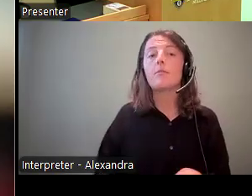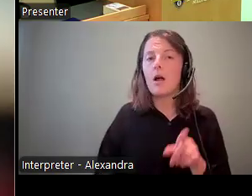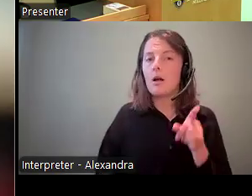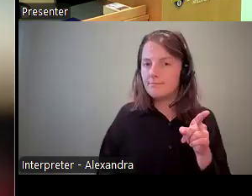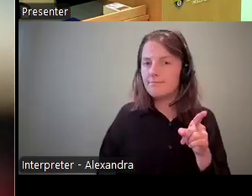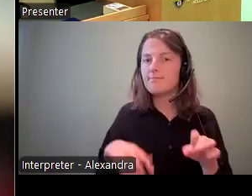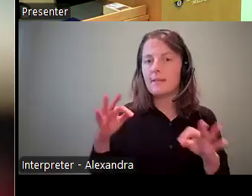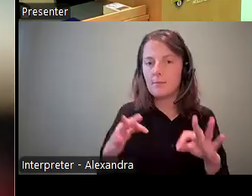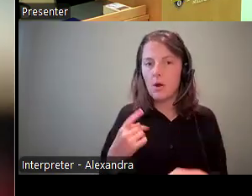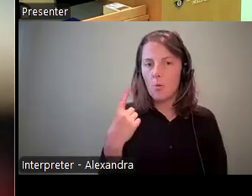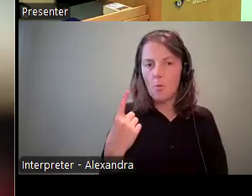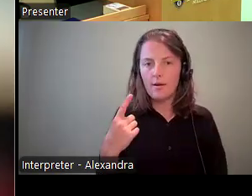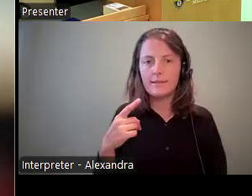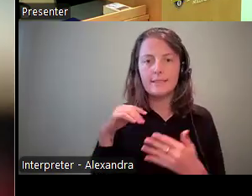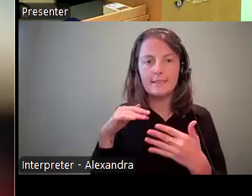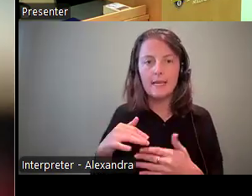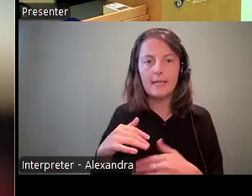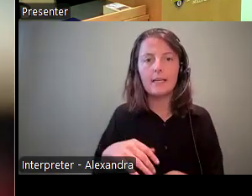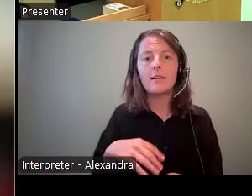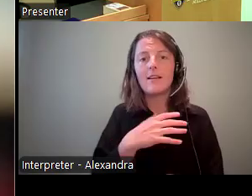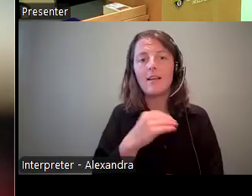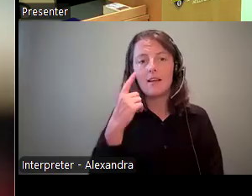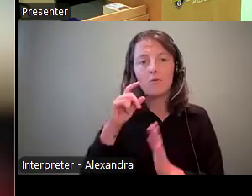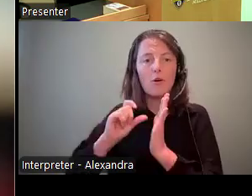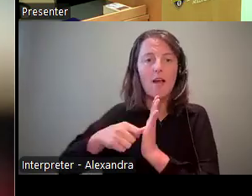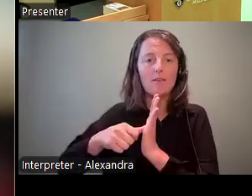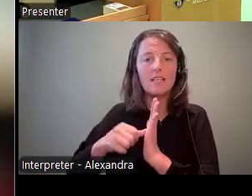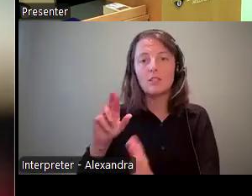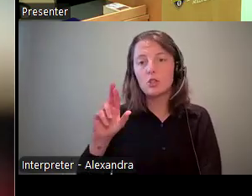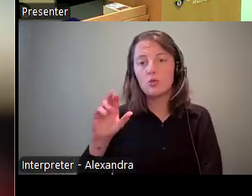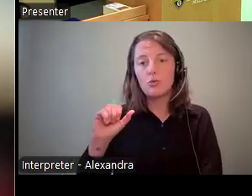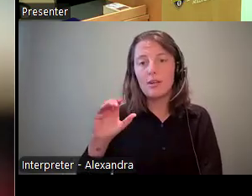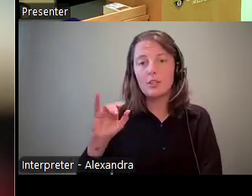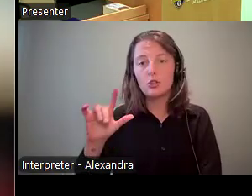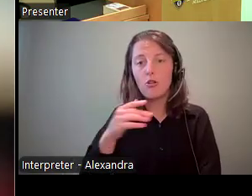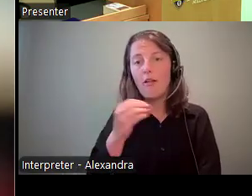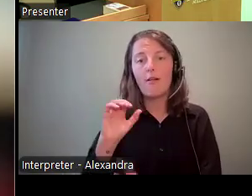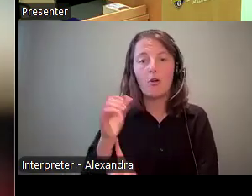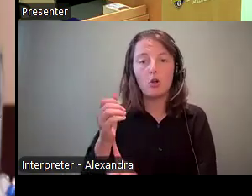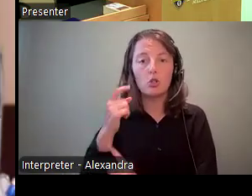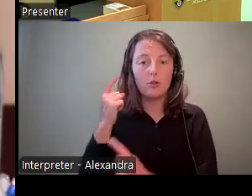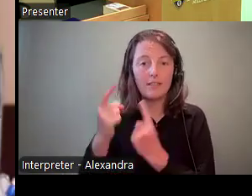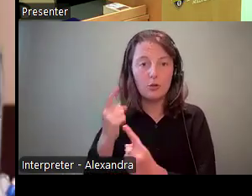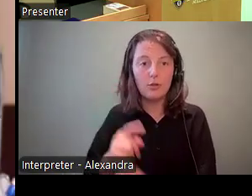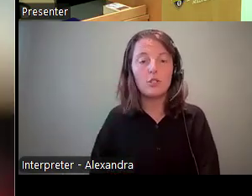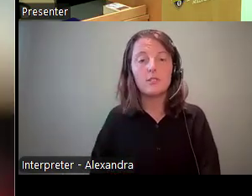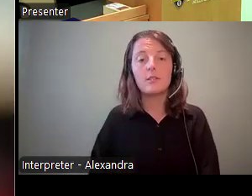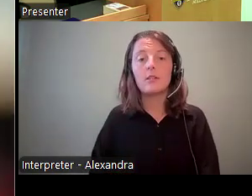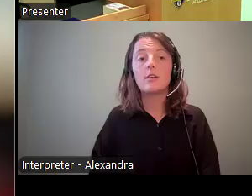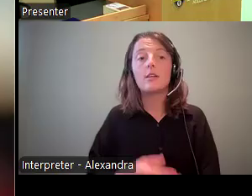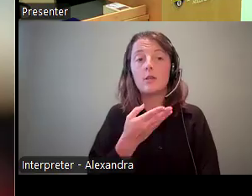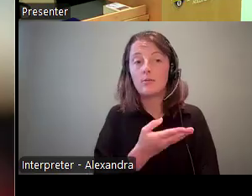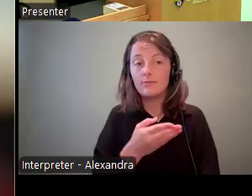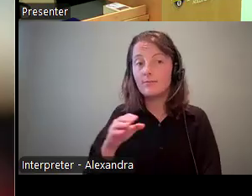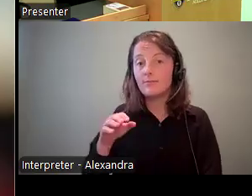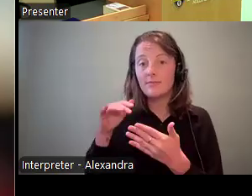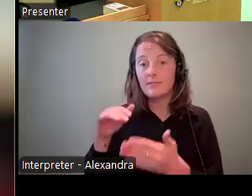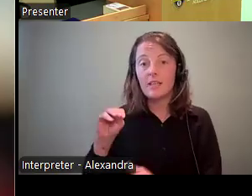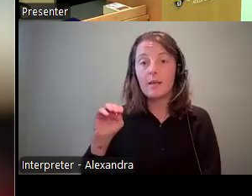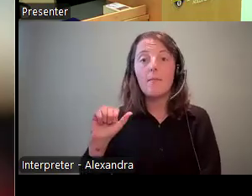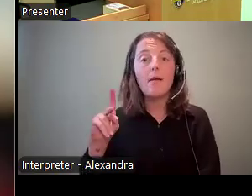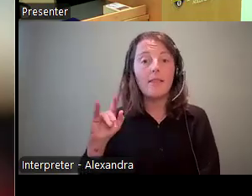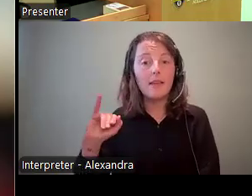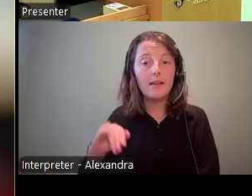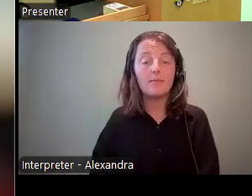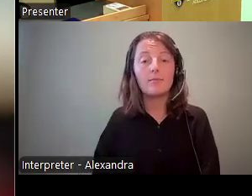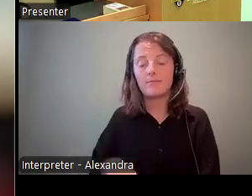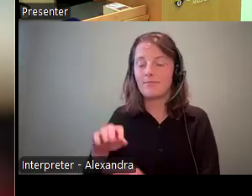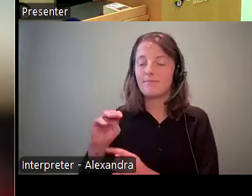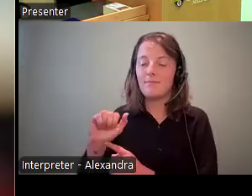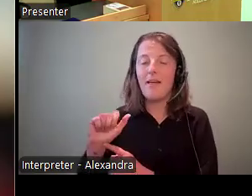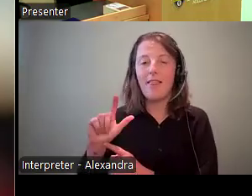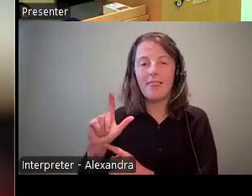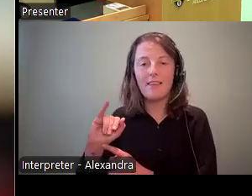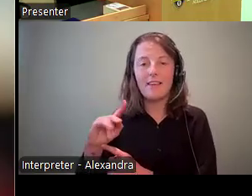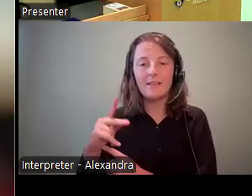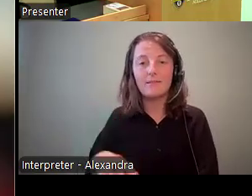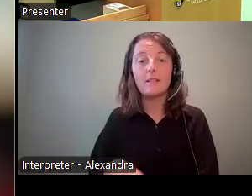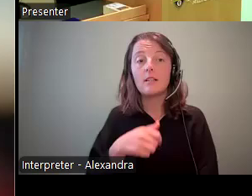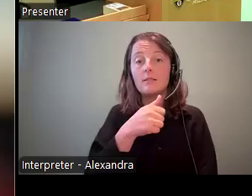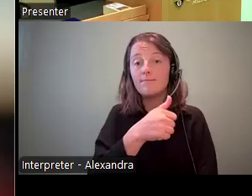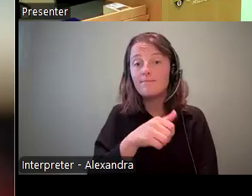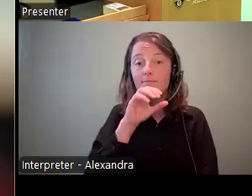uh racial and cultural considerations. Malik Whoops. Malik is an 8-year-old